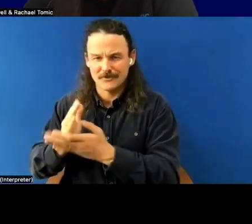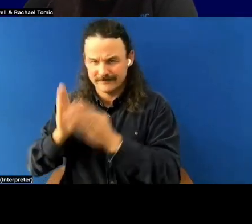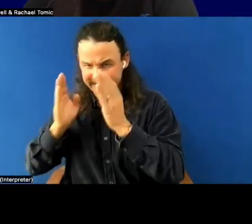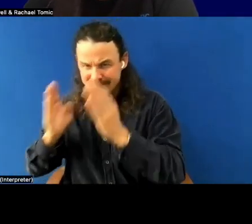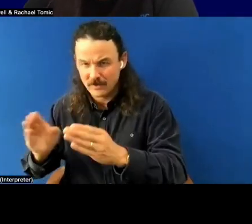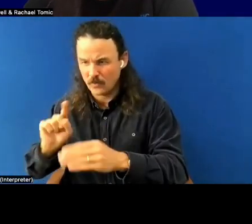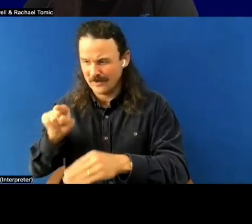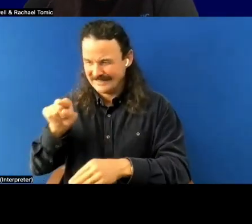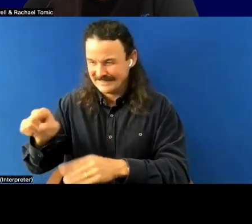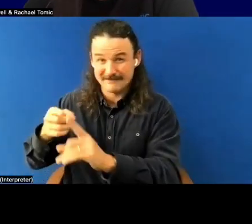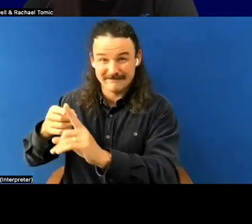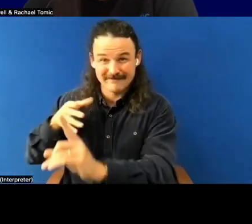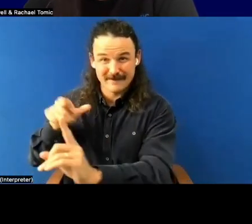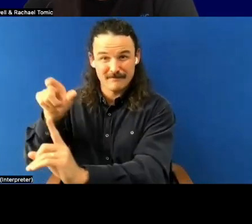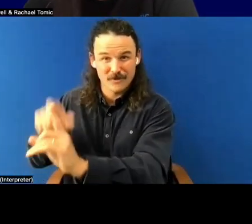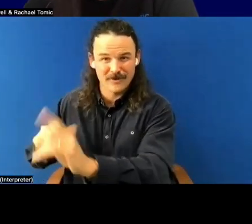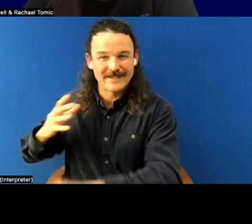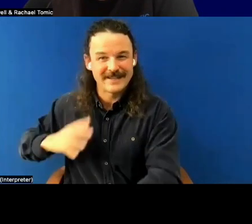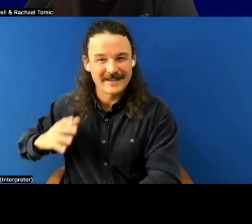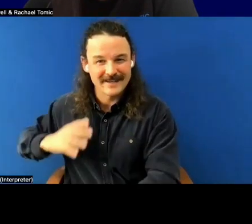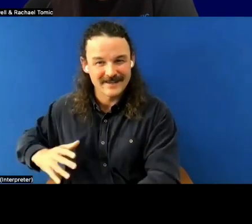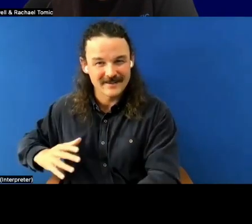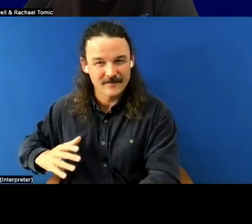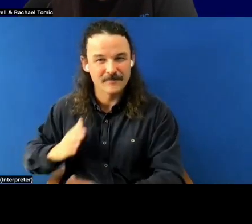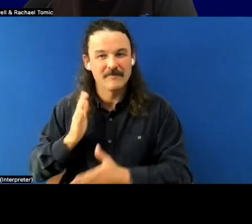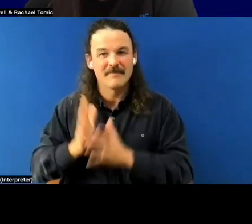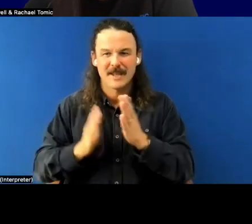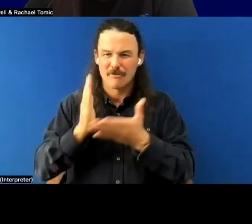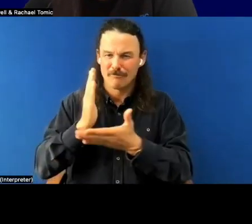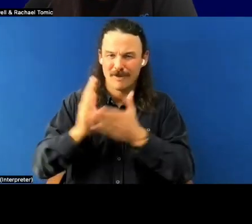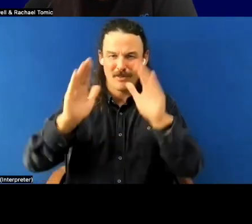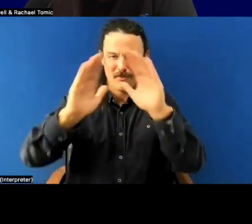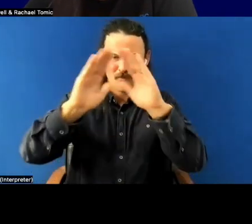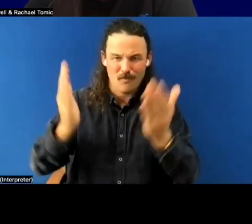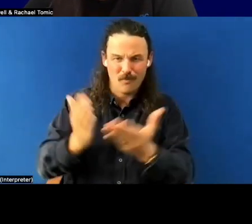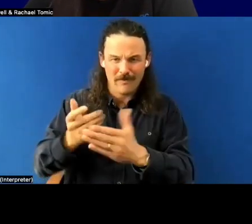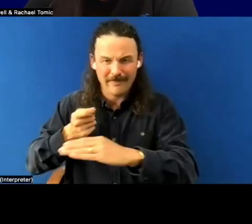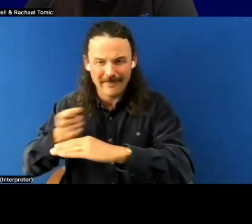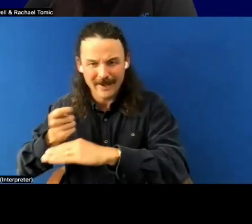establish real world therapy and education goals which focus on what's really important to kids.